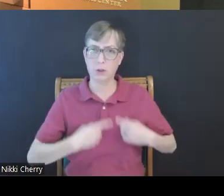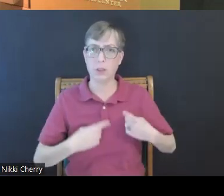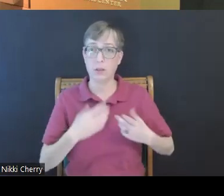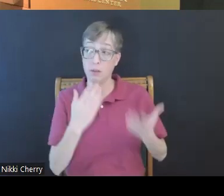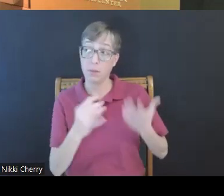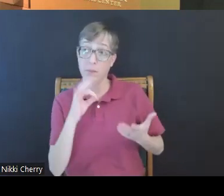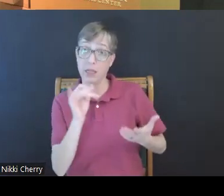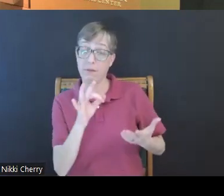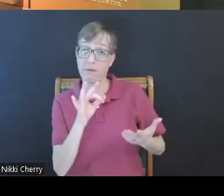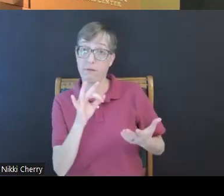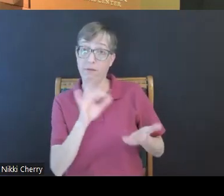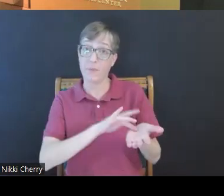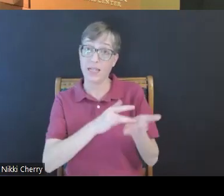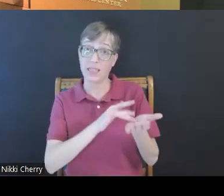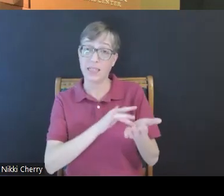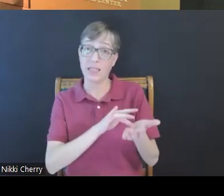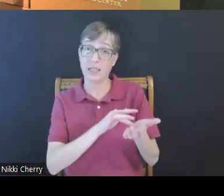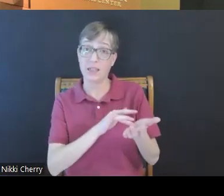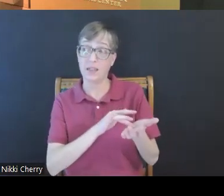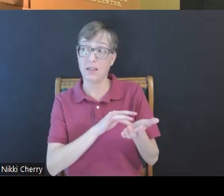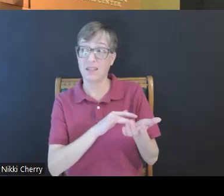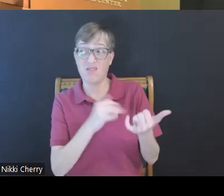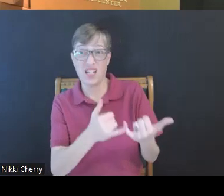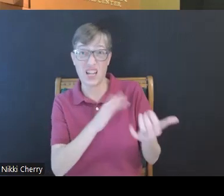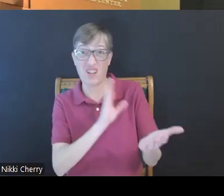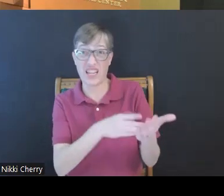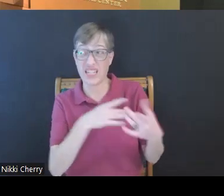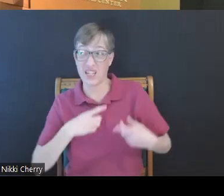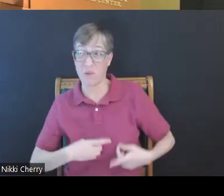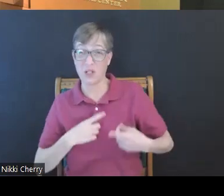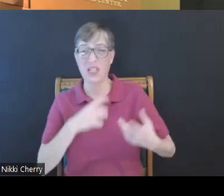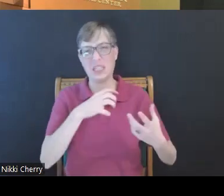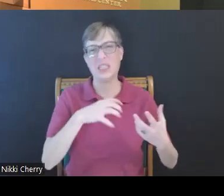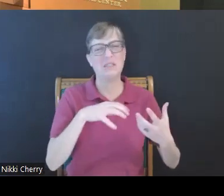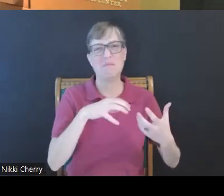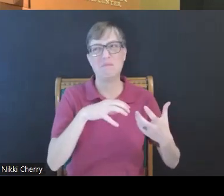actually kind of in a yucky mixed state right now that's not going to help them feel better uh